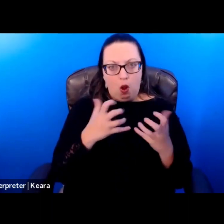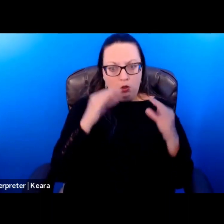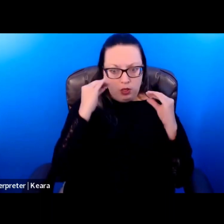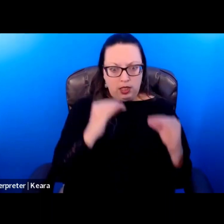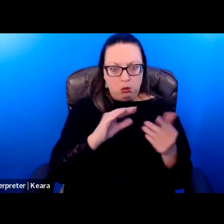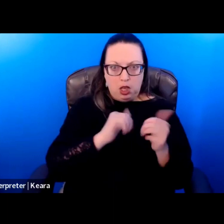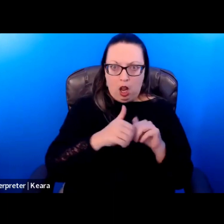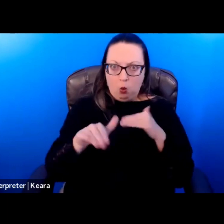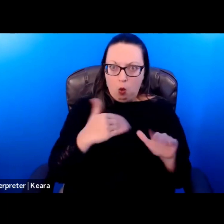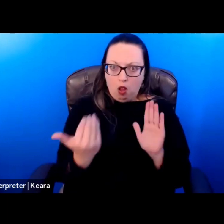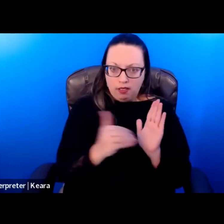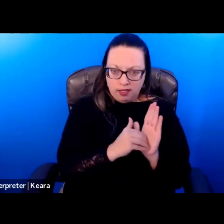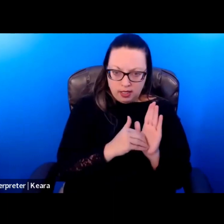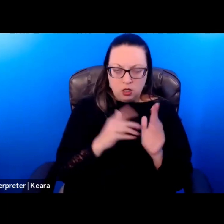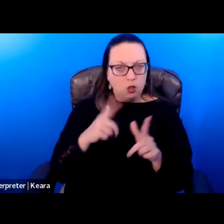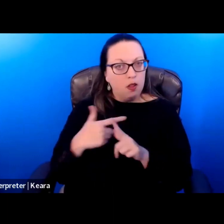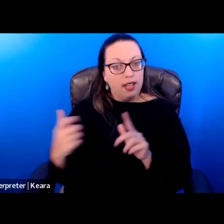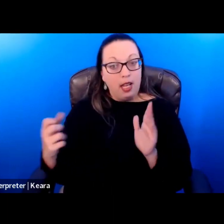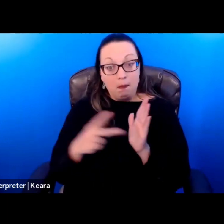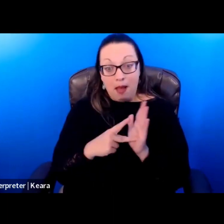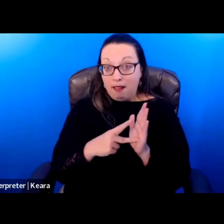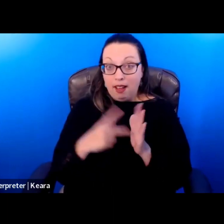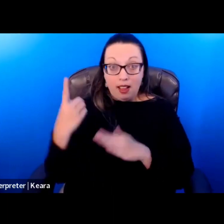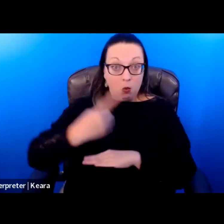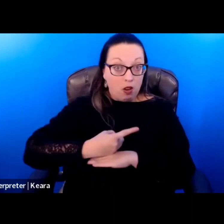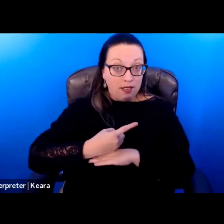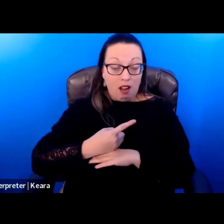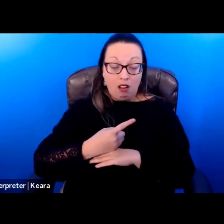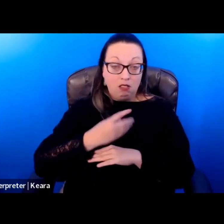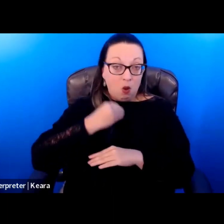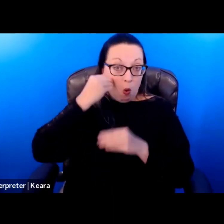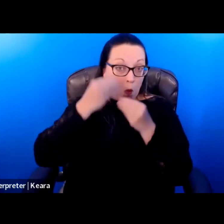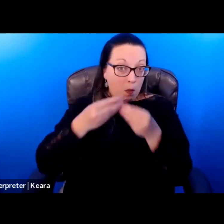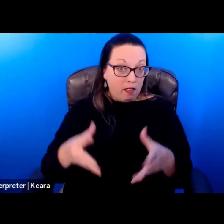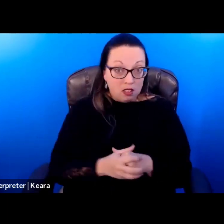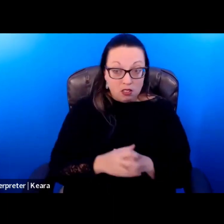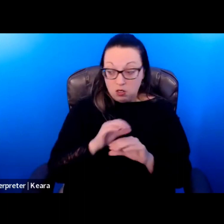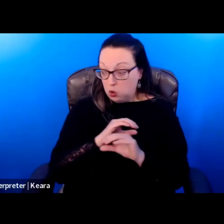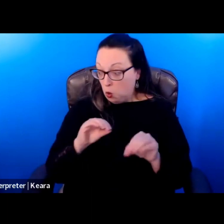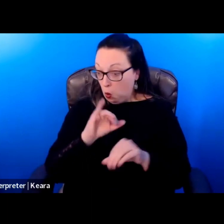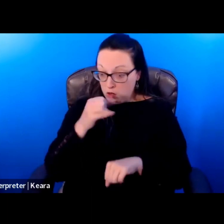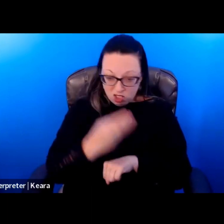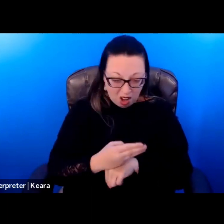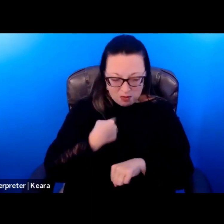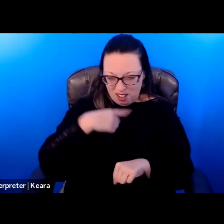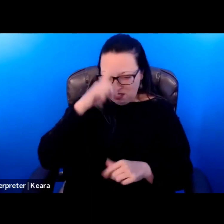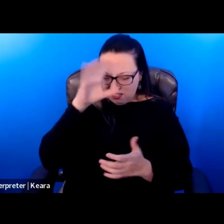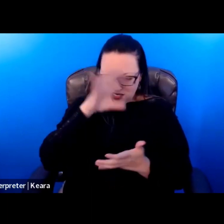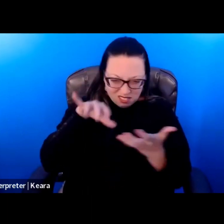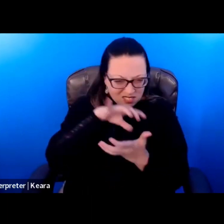you know, I just ended up homeless without a job. Nothing. So I kind of was confused. Like, I don't know how I got here. I